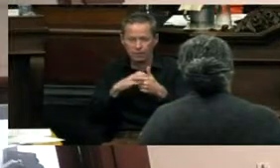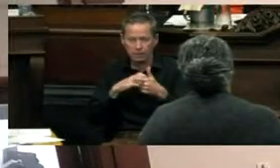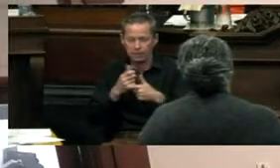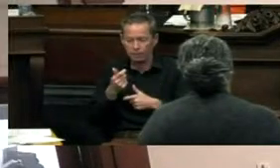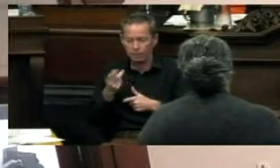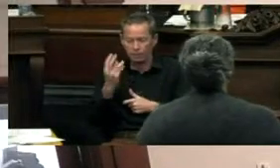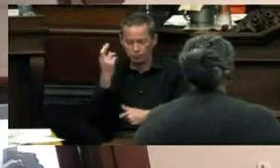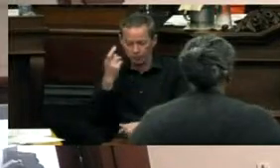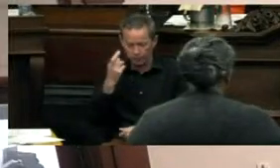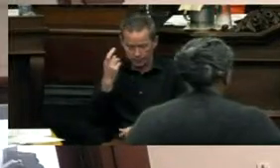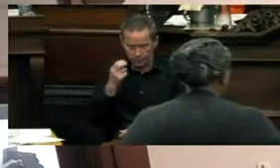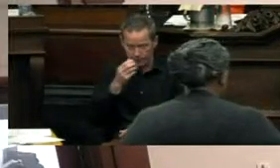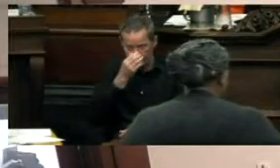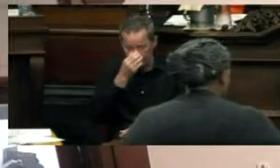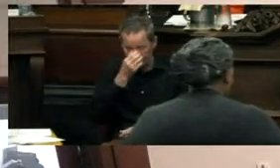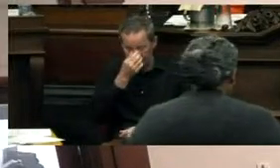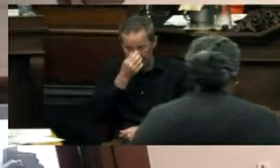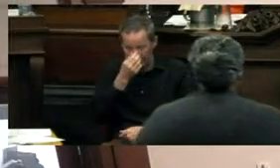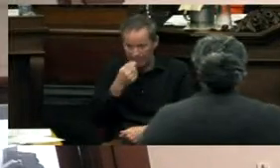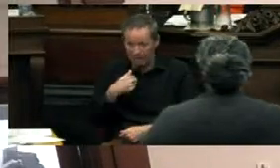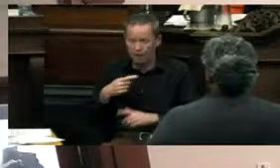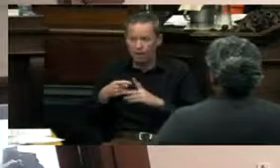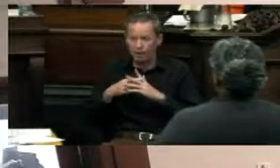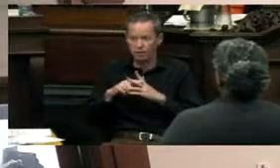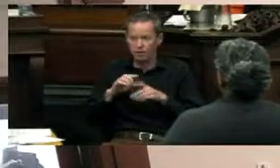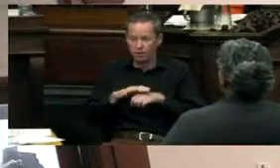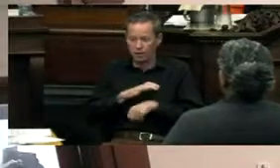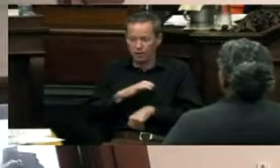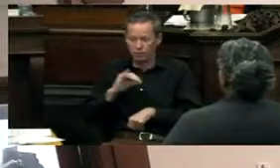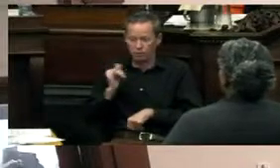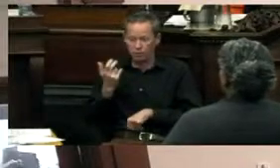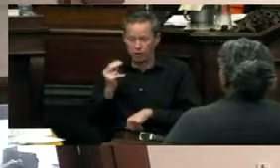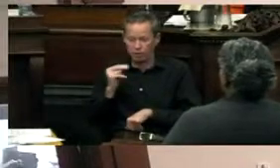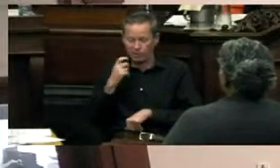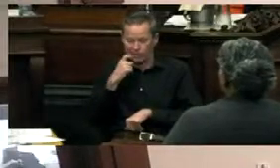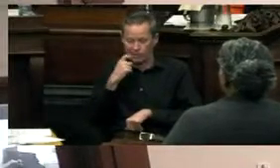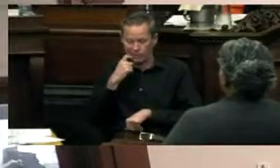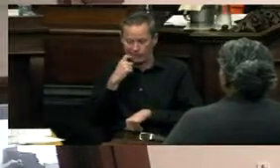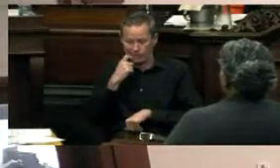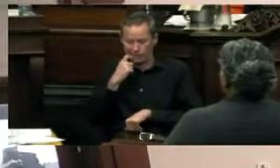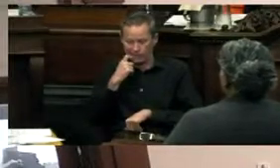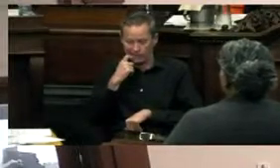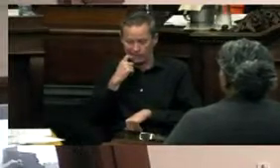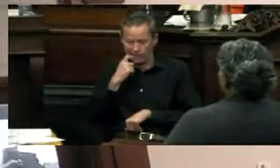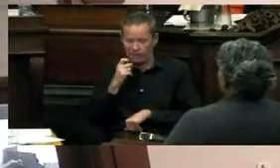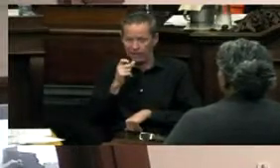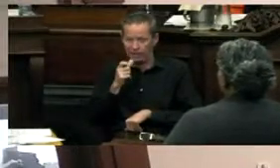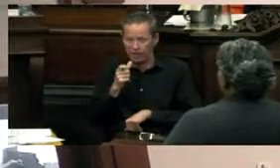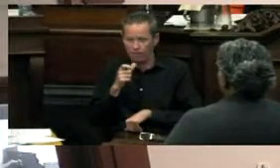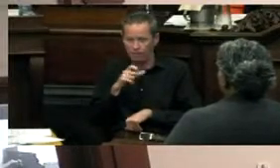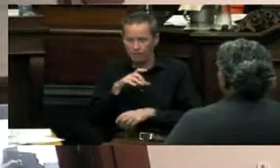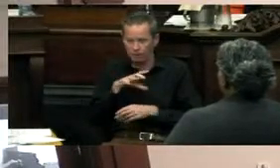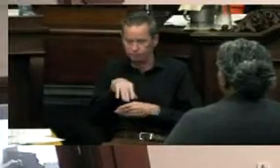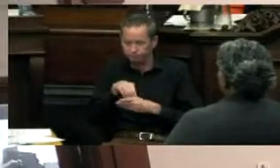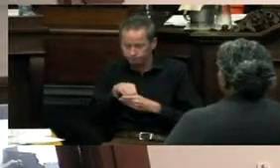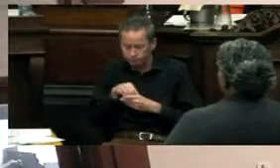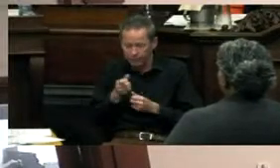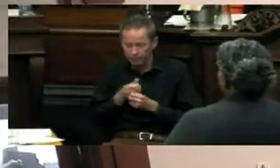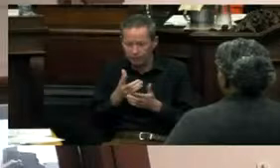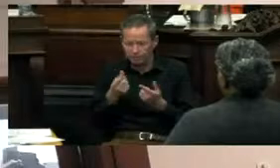like to make a motion for this to be held. And there are a couple reasons here. I started